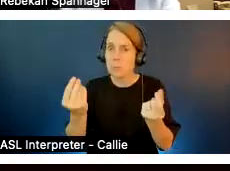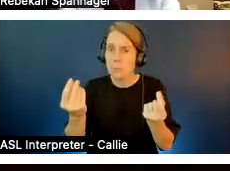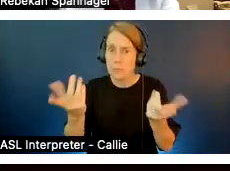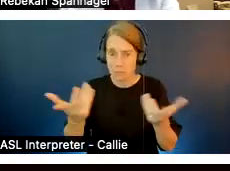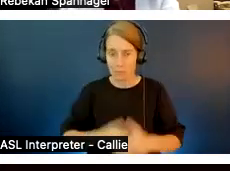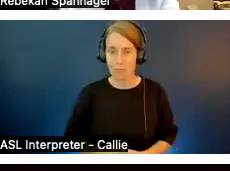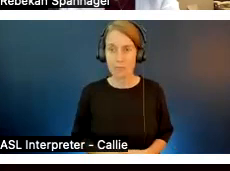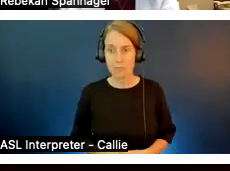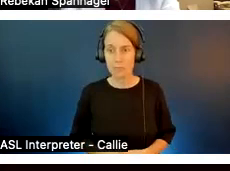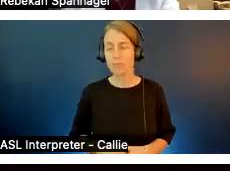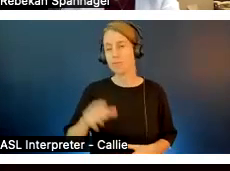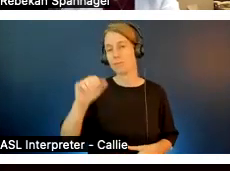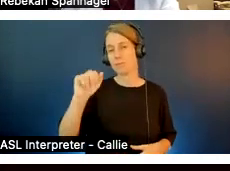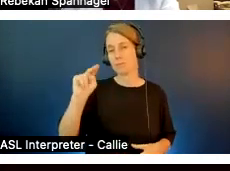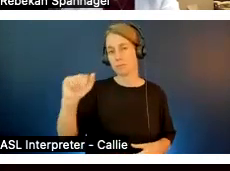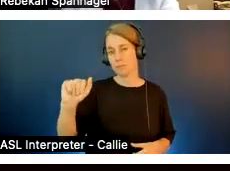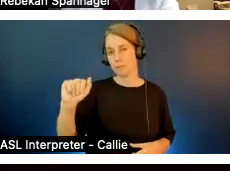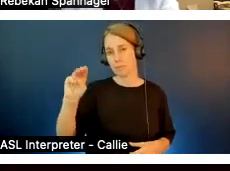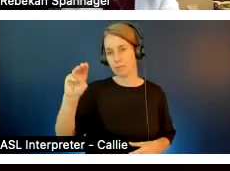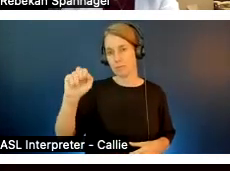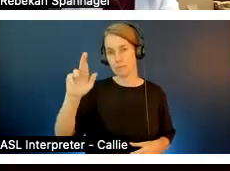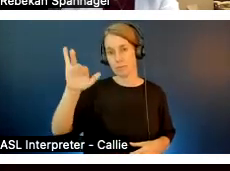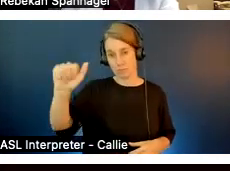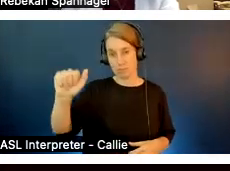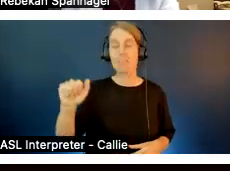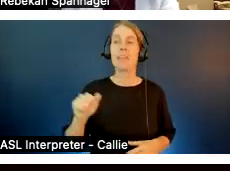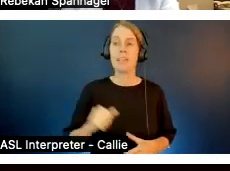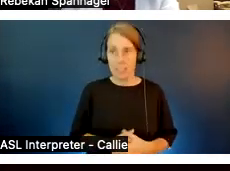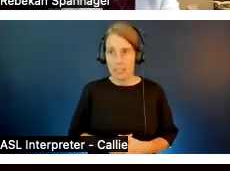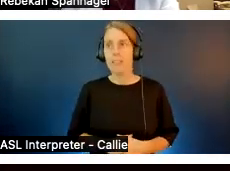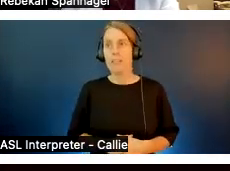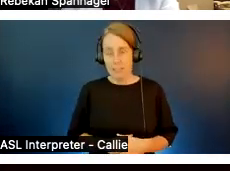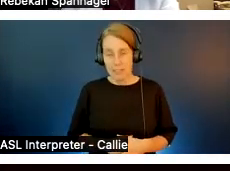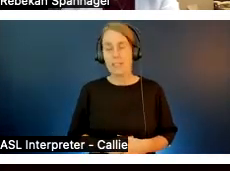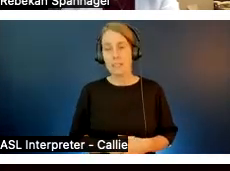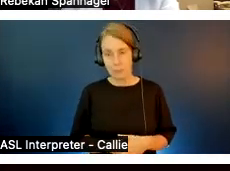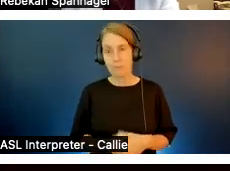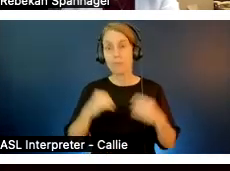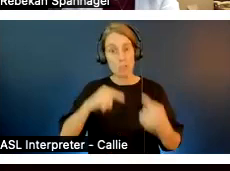i think part of our problem throughout the whole system is that there's staff shortages in almost